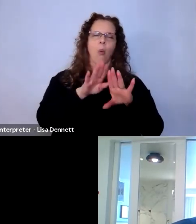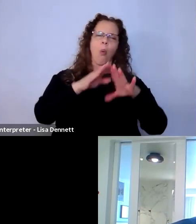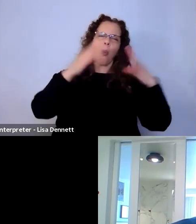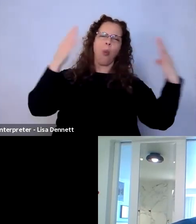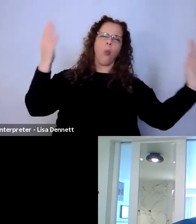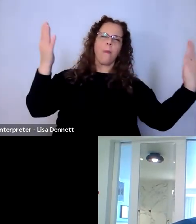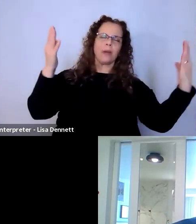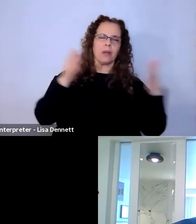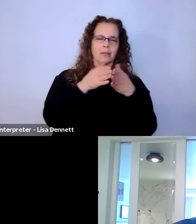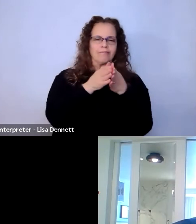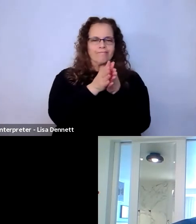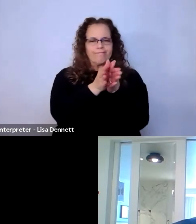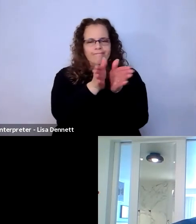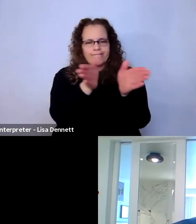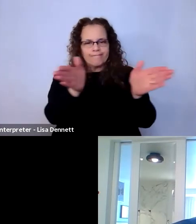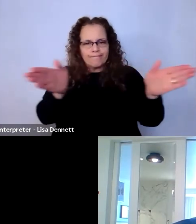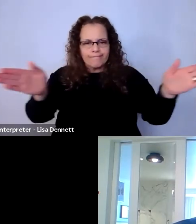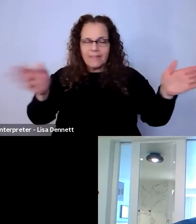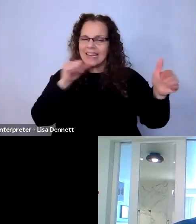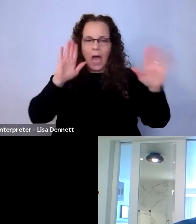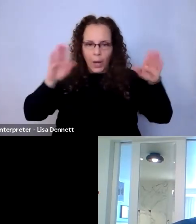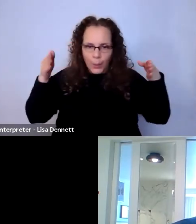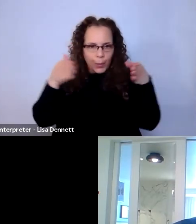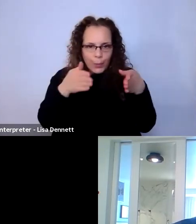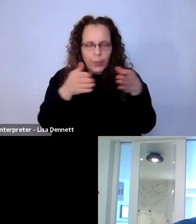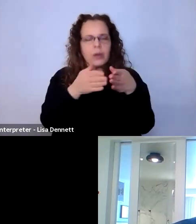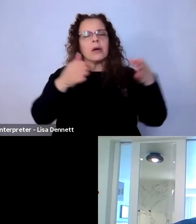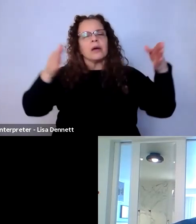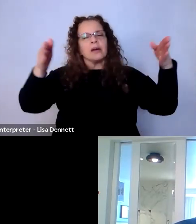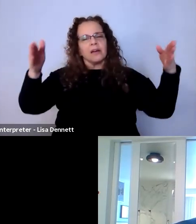it's through conferences and stuff that we're going to be enabling through the guest speakers fund.